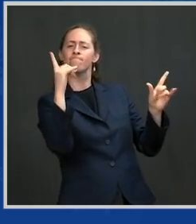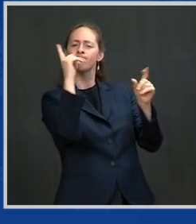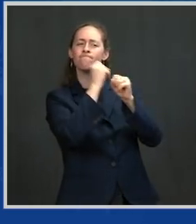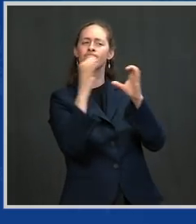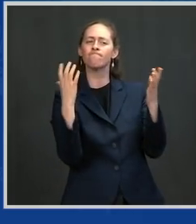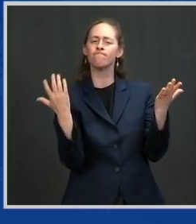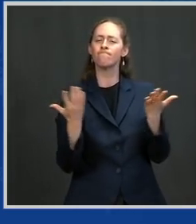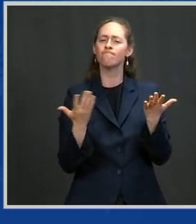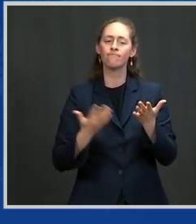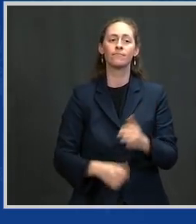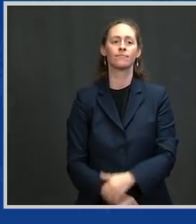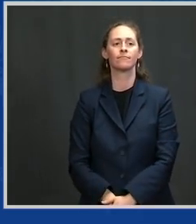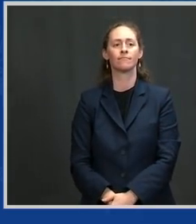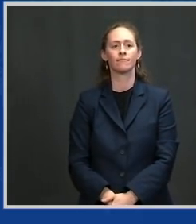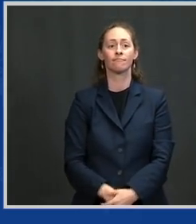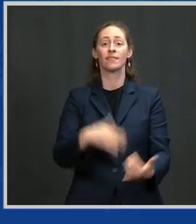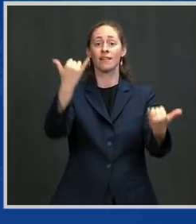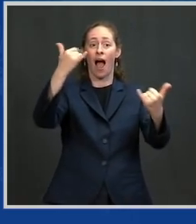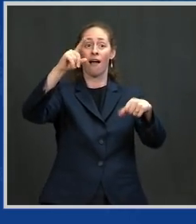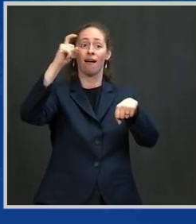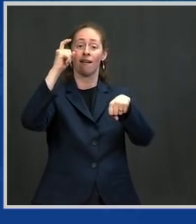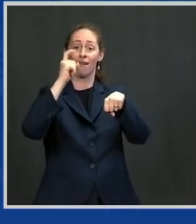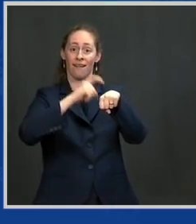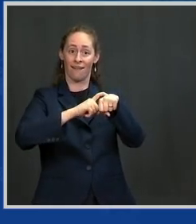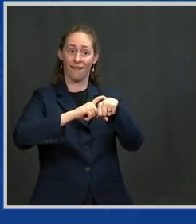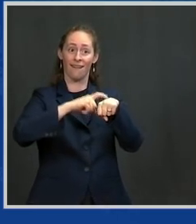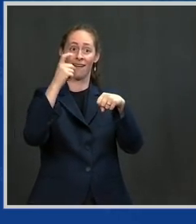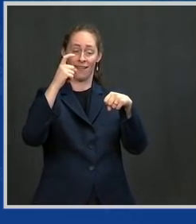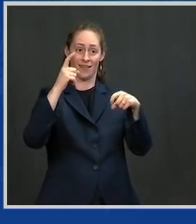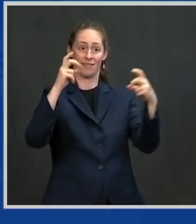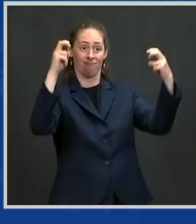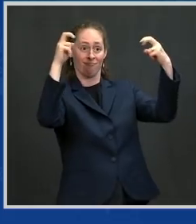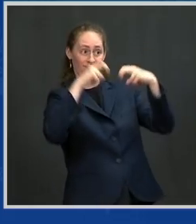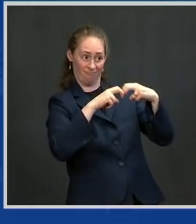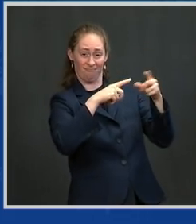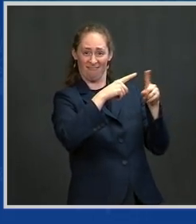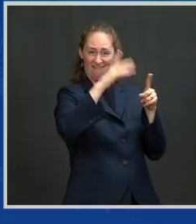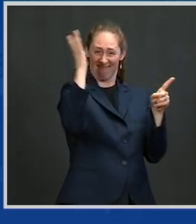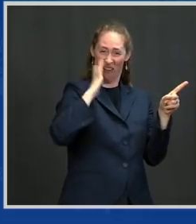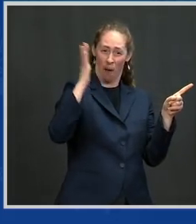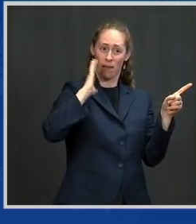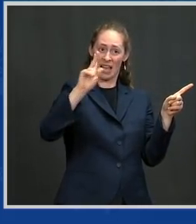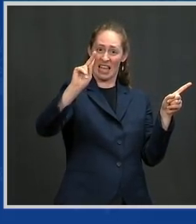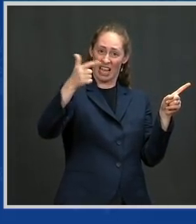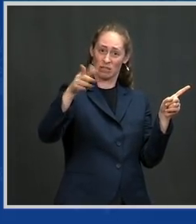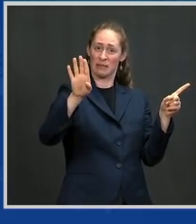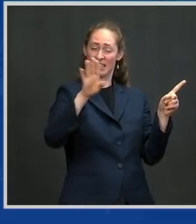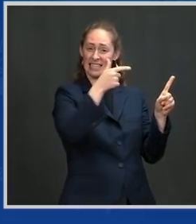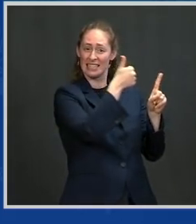with a former KGB agent who you've said has no soul? The President: I'll tell you all that when it's over.